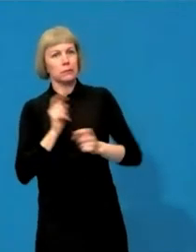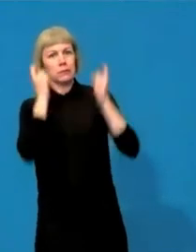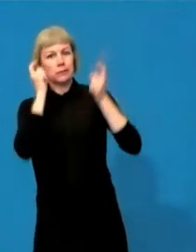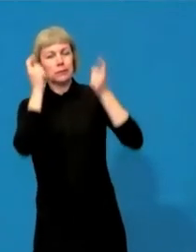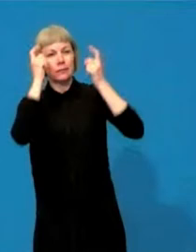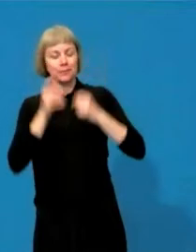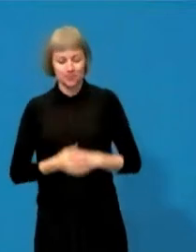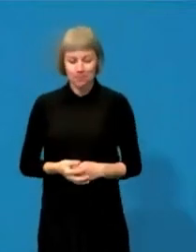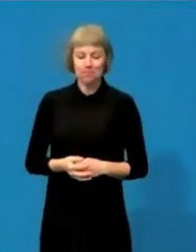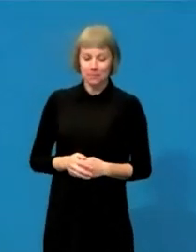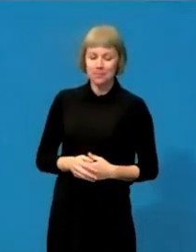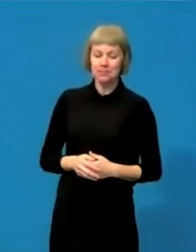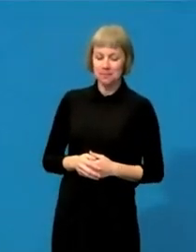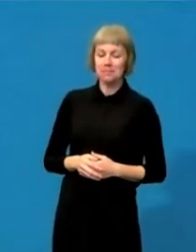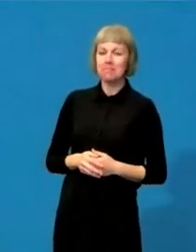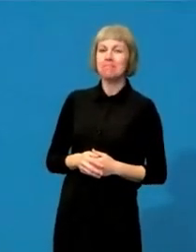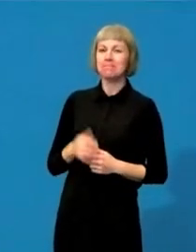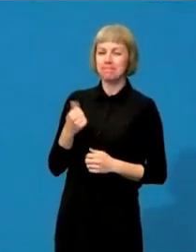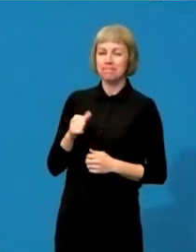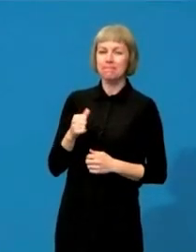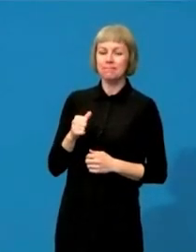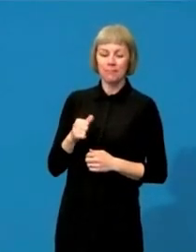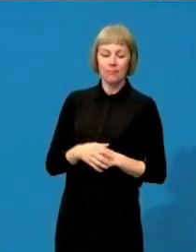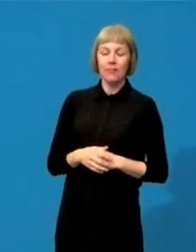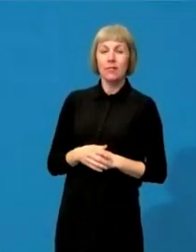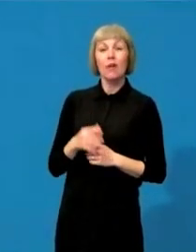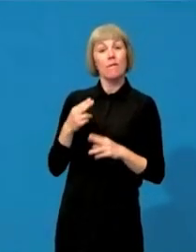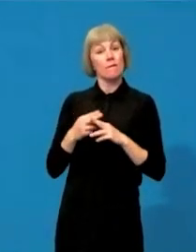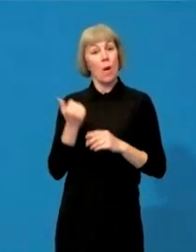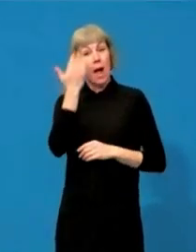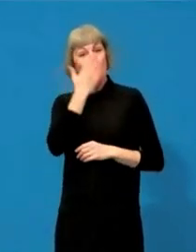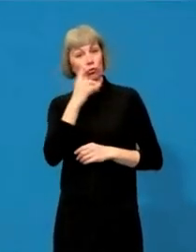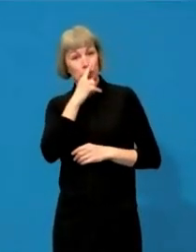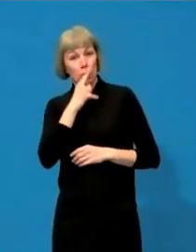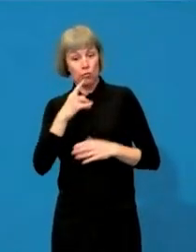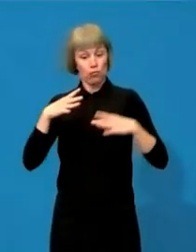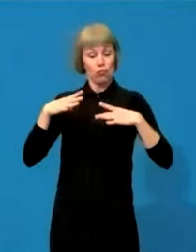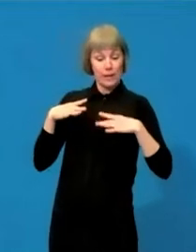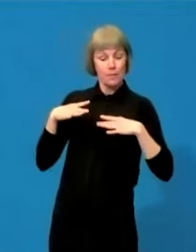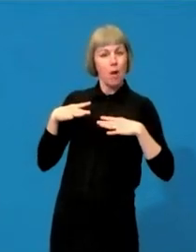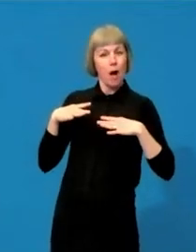and - and of that connected community in looking after one another? We were talking about it just before.